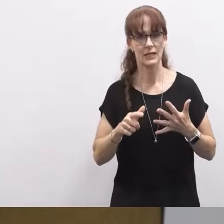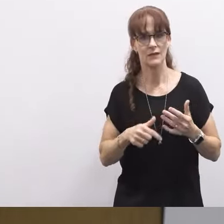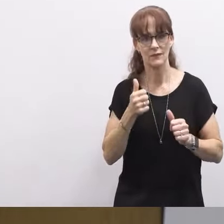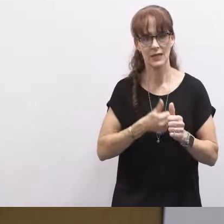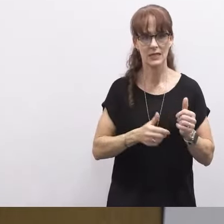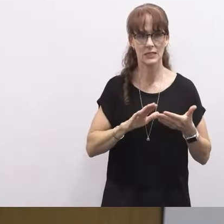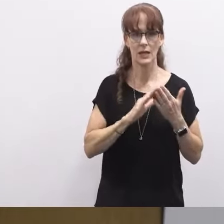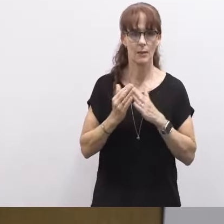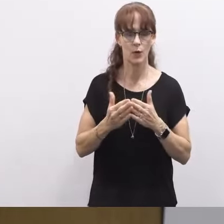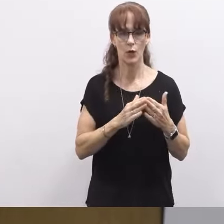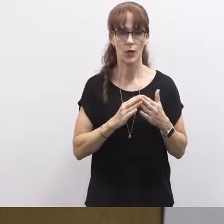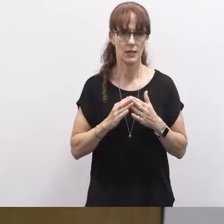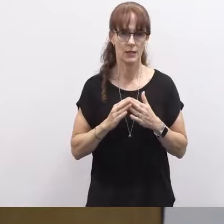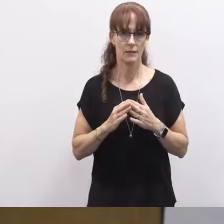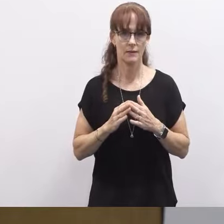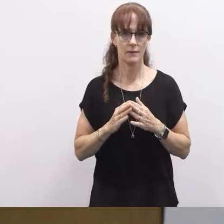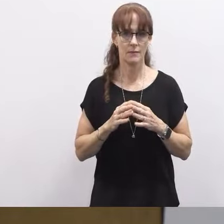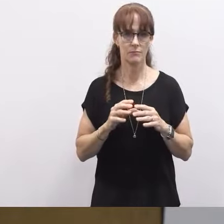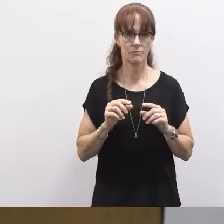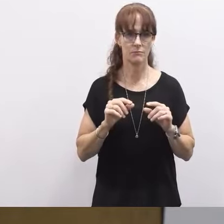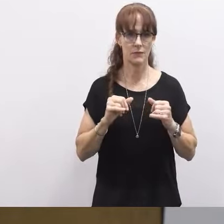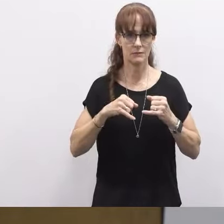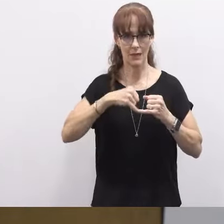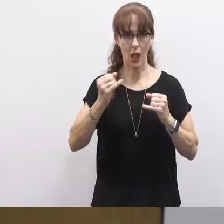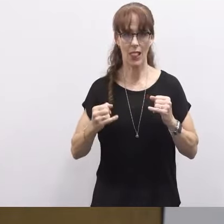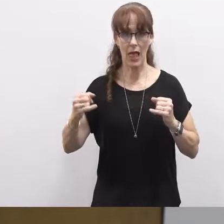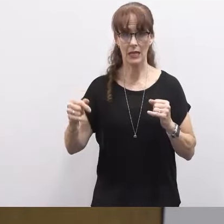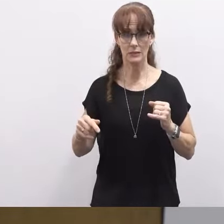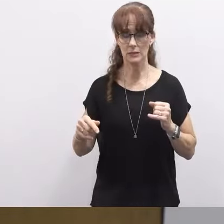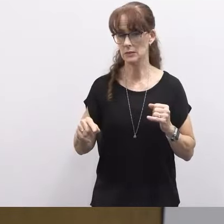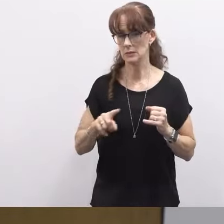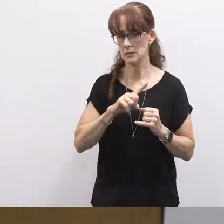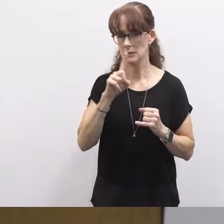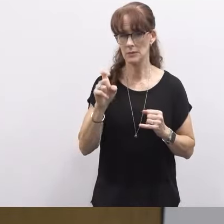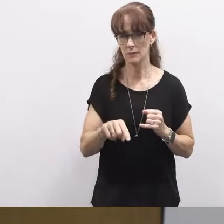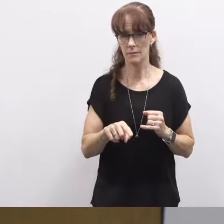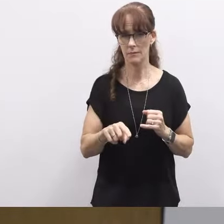that's being outlined here. Question is this level of detail that we have here